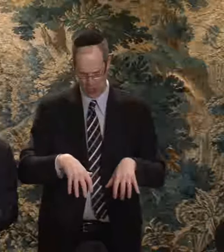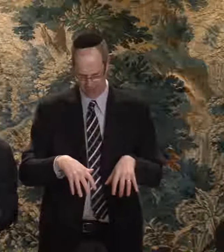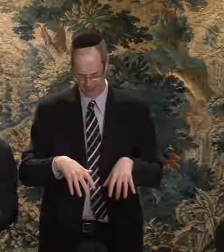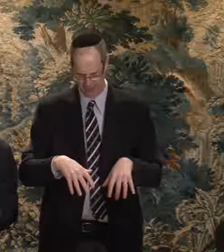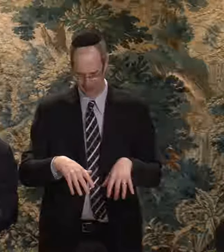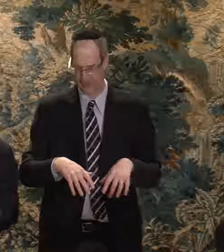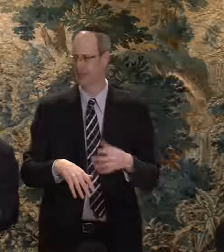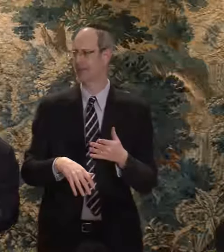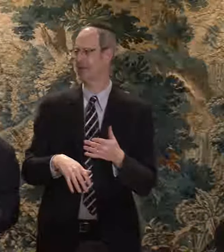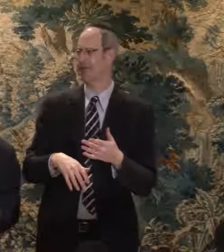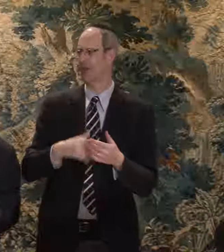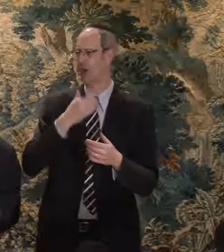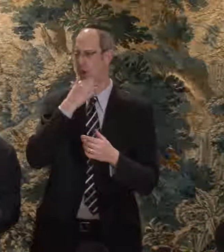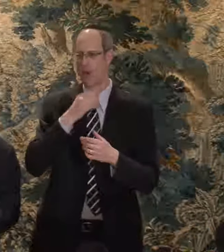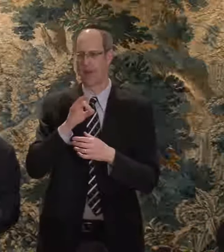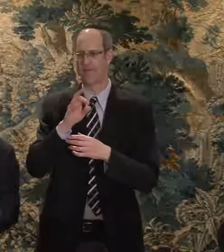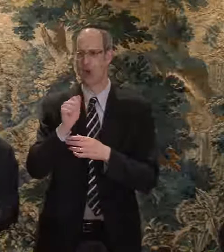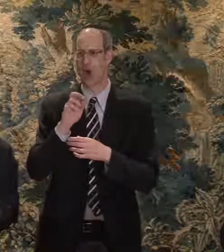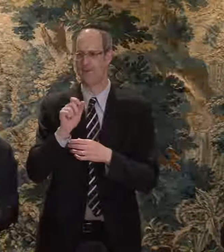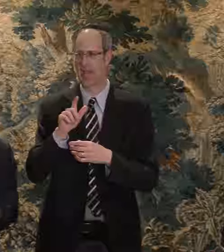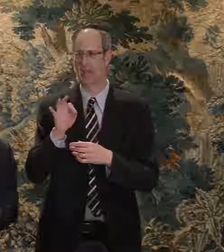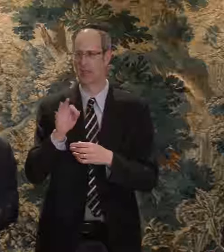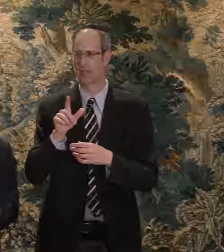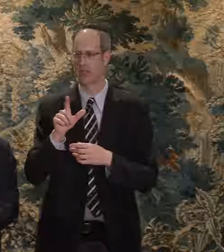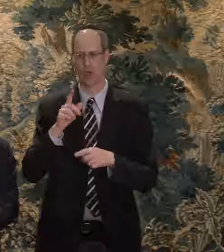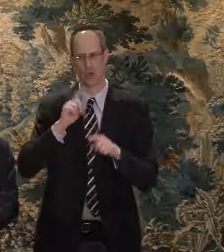slam affair for a lack of Raymond couldn't remember even when he listened